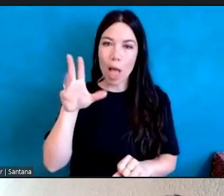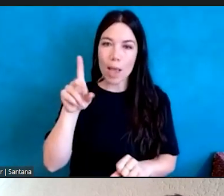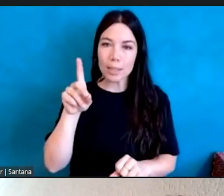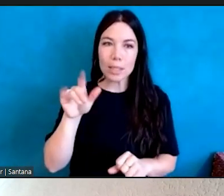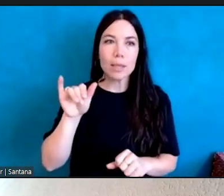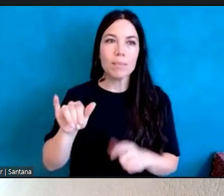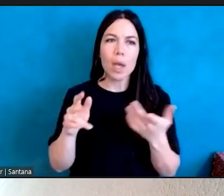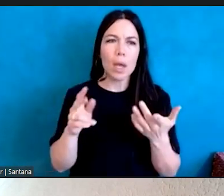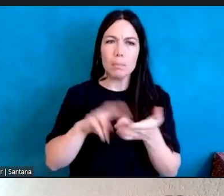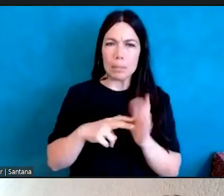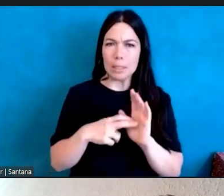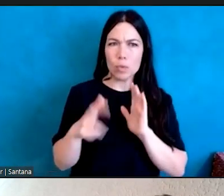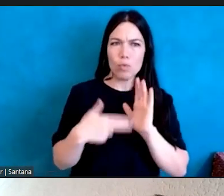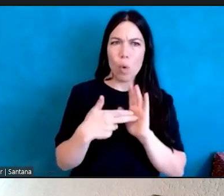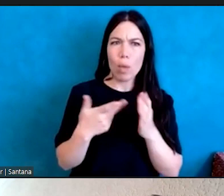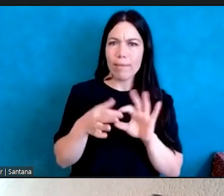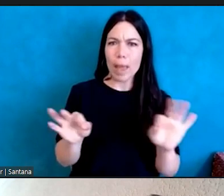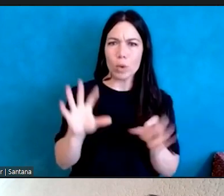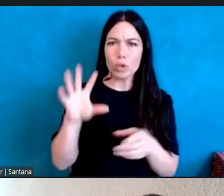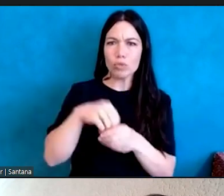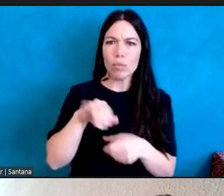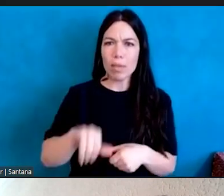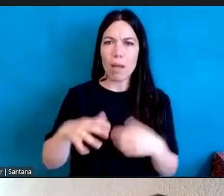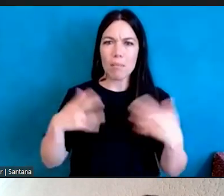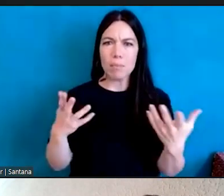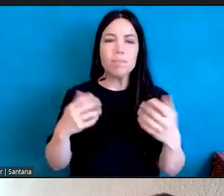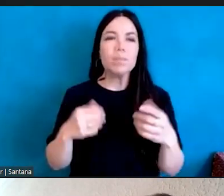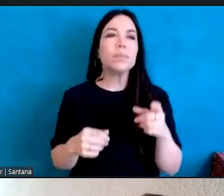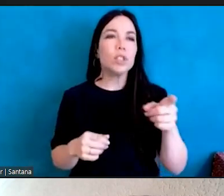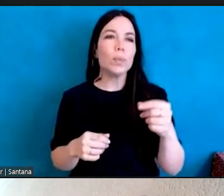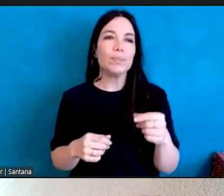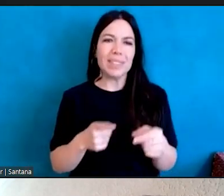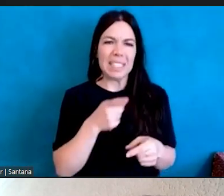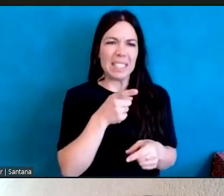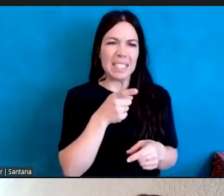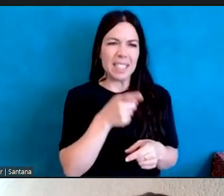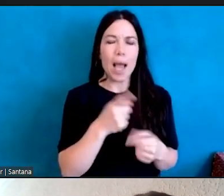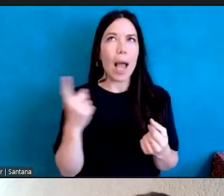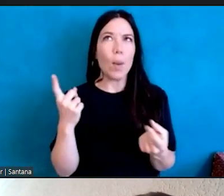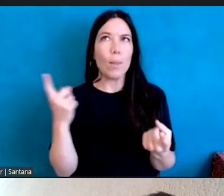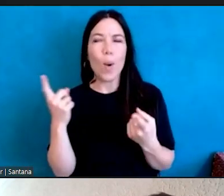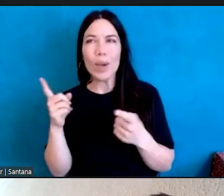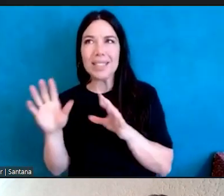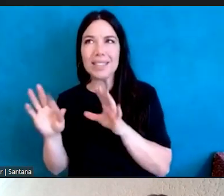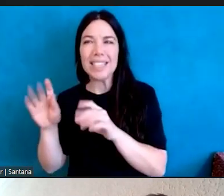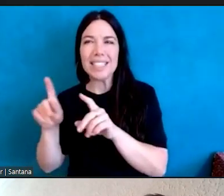Well. Under these laws. Here it says one years older. I always get different kind of ideas of the ages, but,